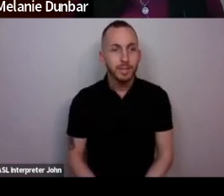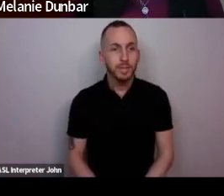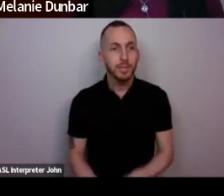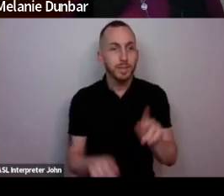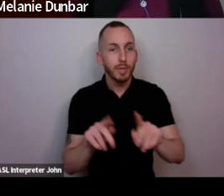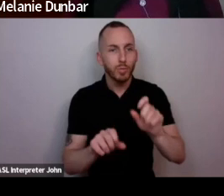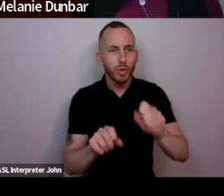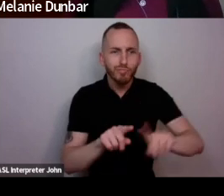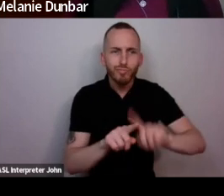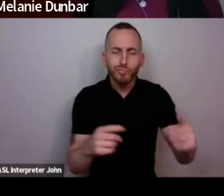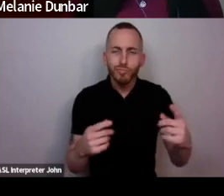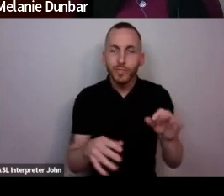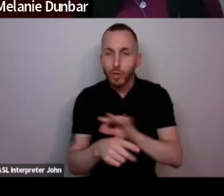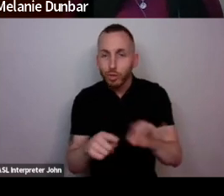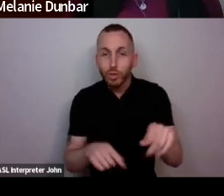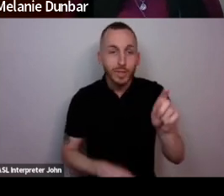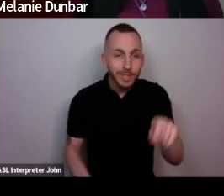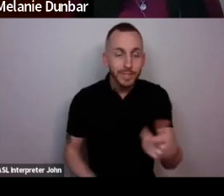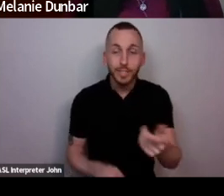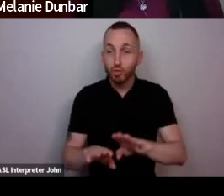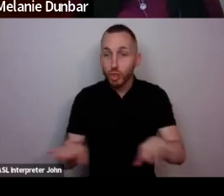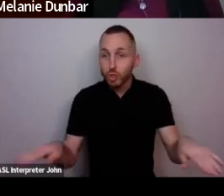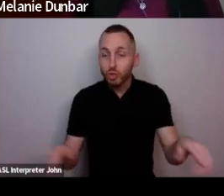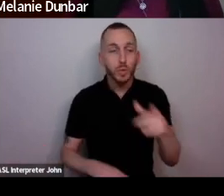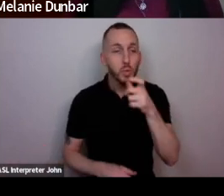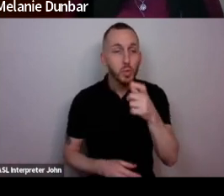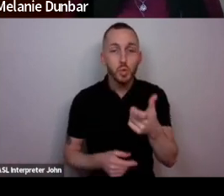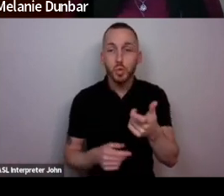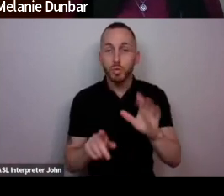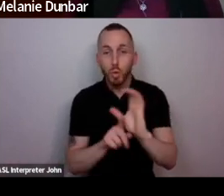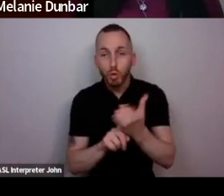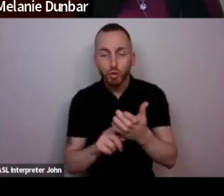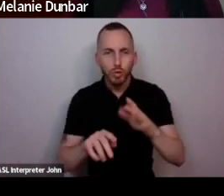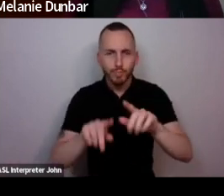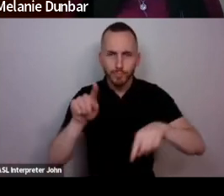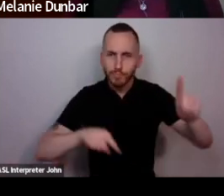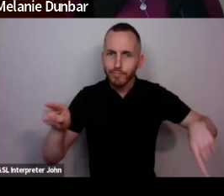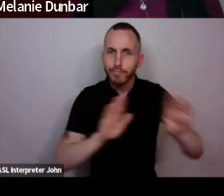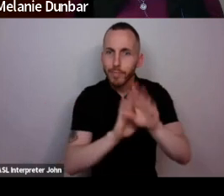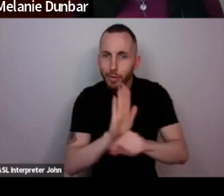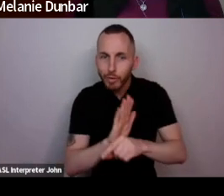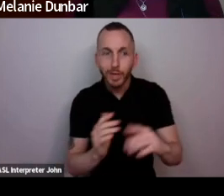those from culturally diverse backgrounds, older adults, and those with functional or access needs.